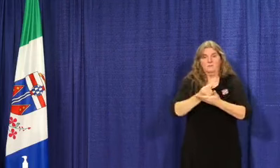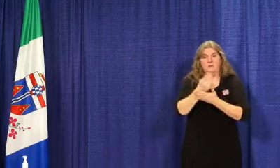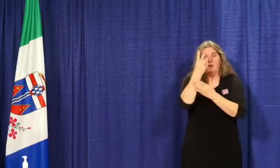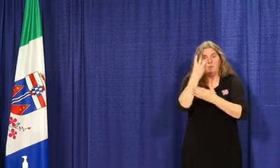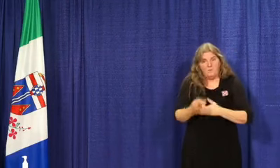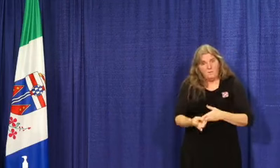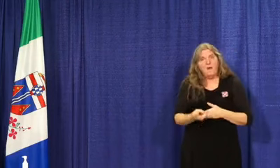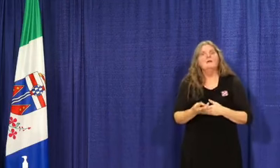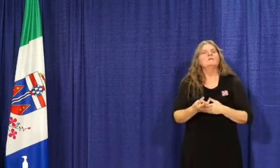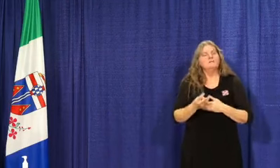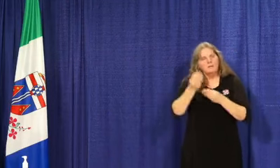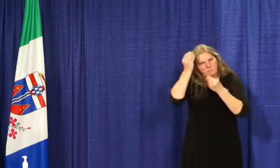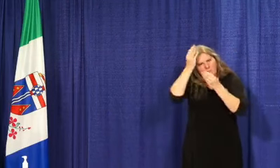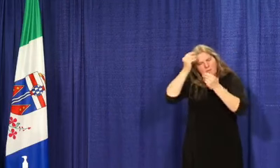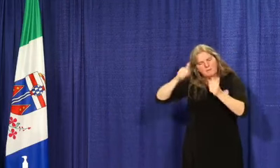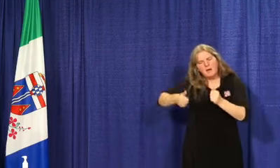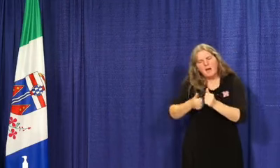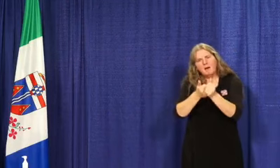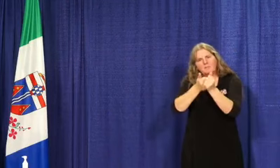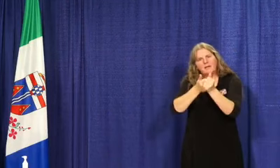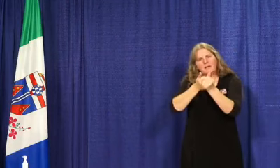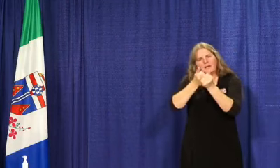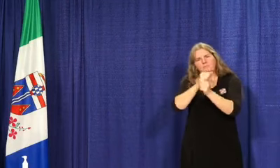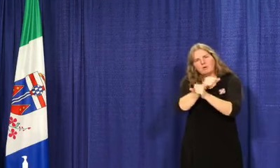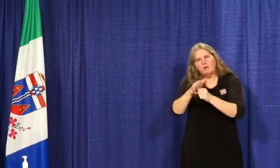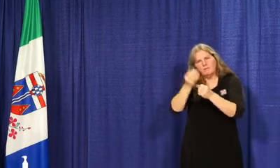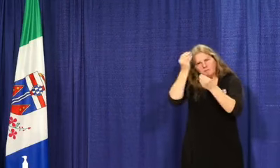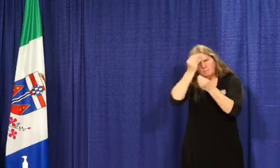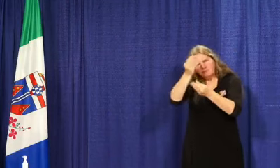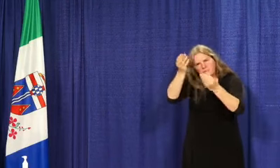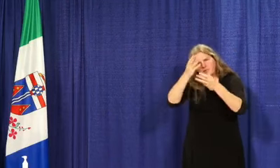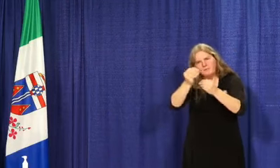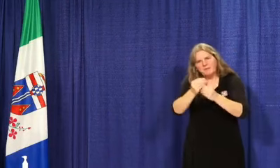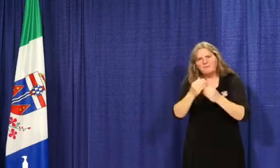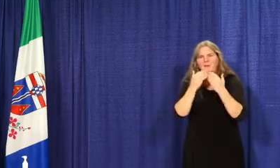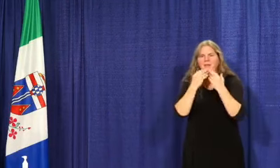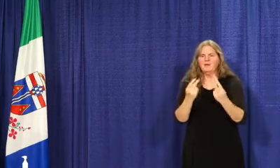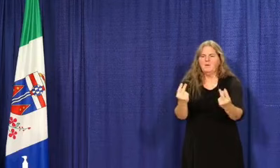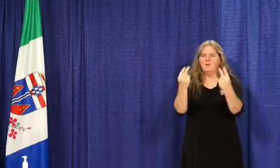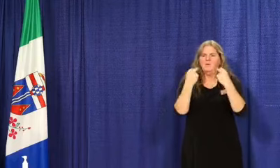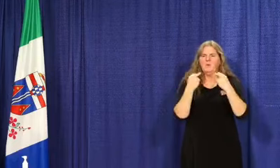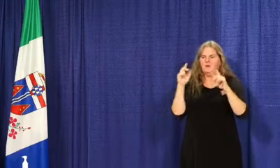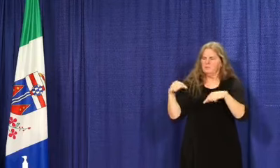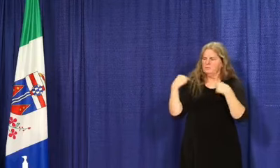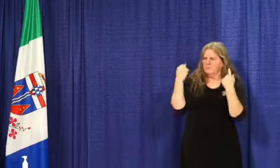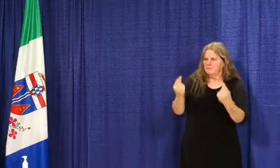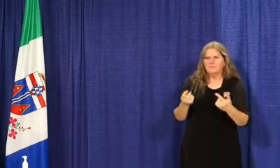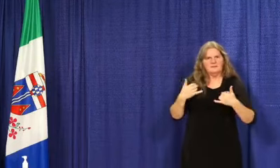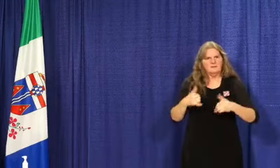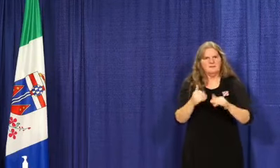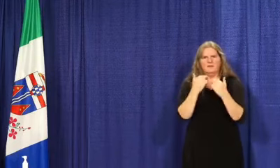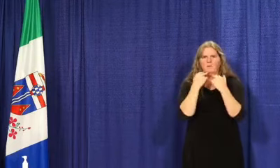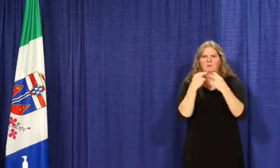information. So again, thank you very much for tuning in the past and again to an end today. Thanks very much.